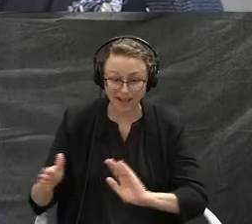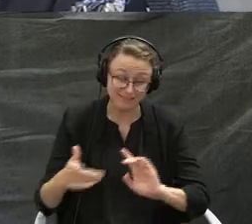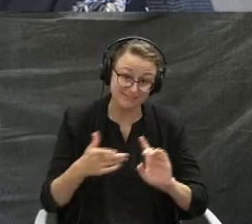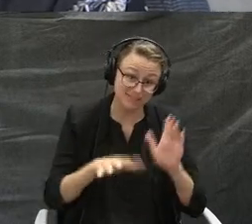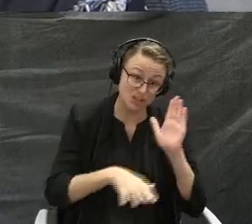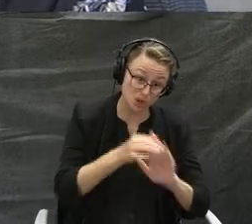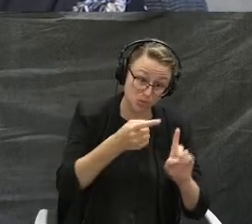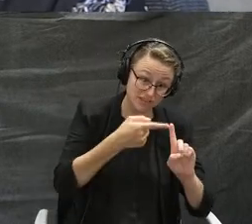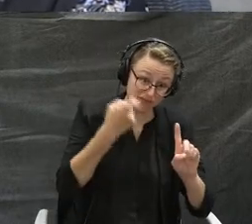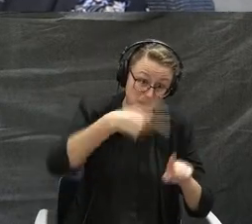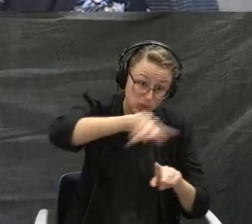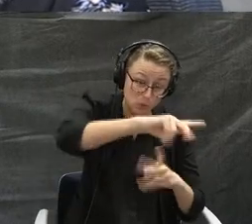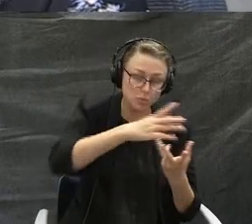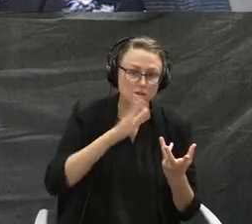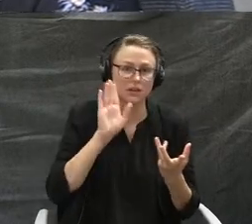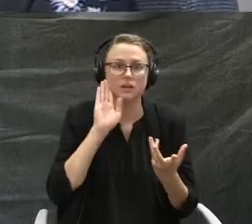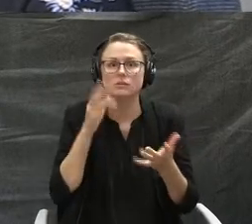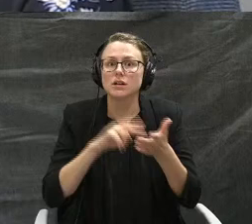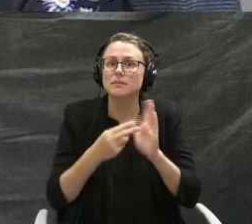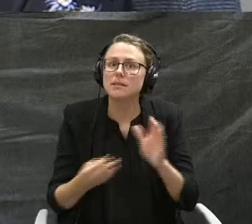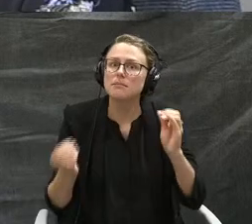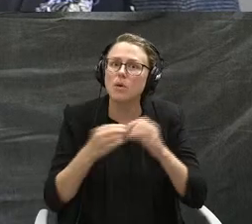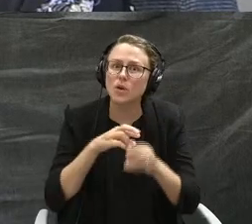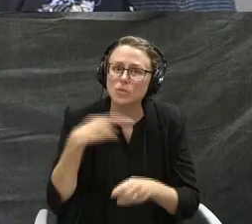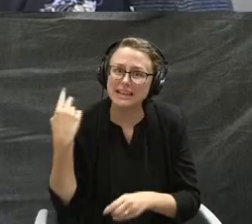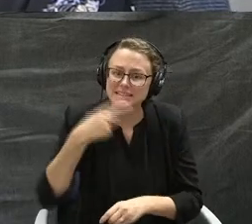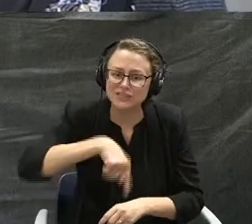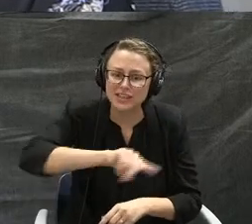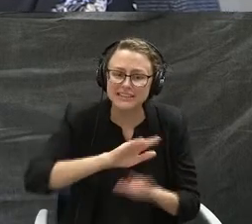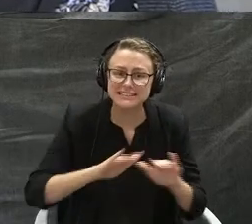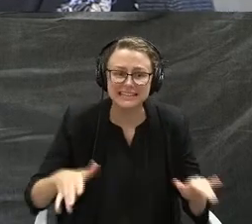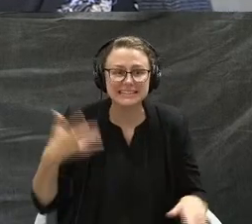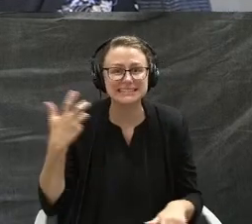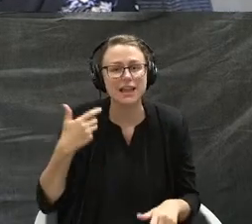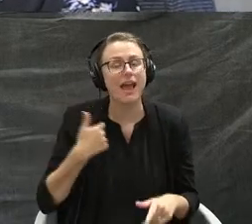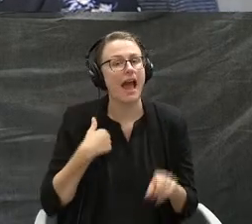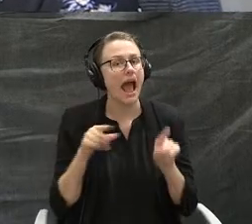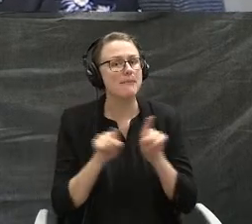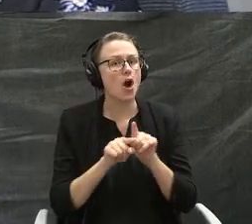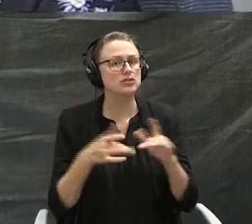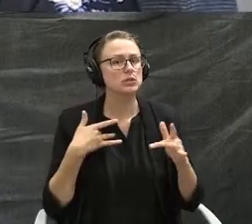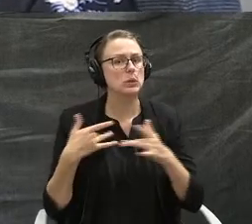translate to additional risks for these kids. I am also concerned about students with special needs